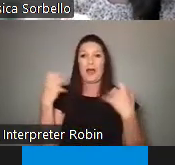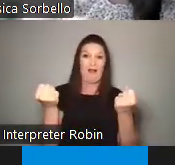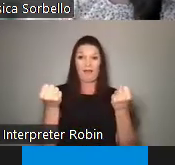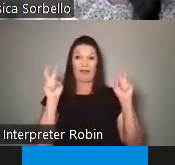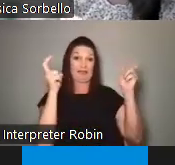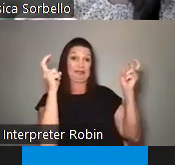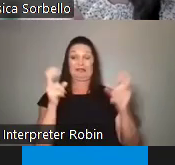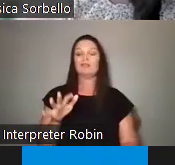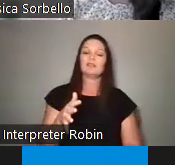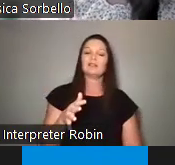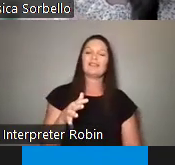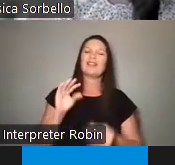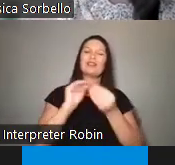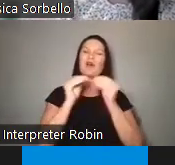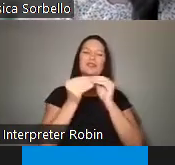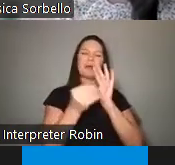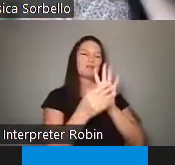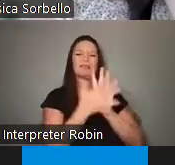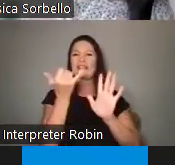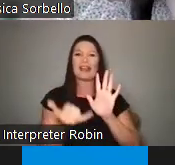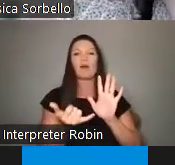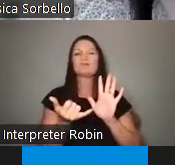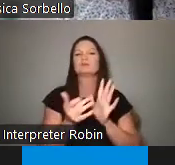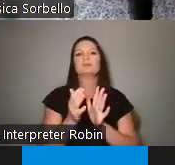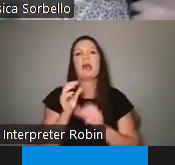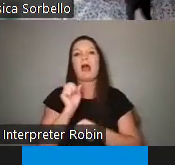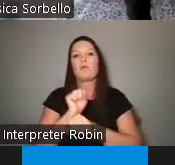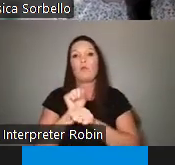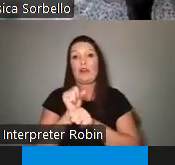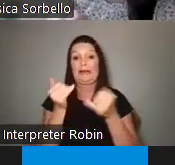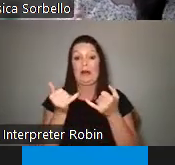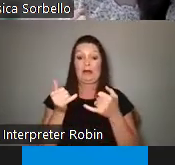I am actively working on. When I say average, you know, it is